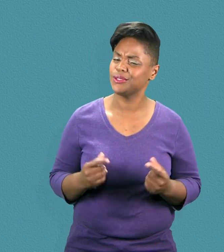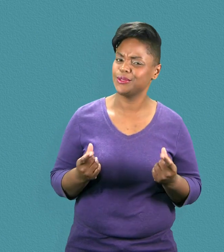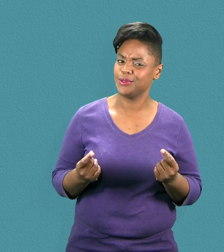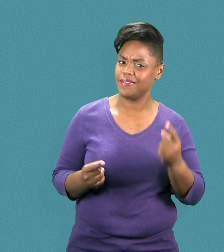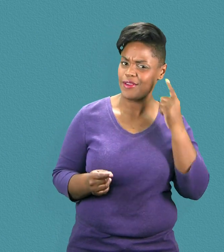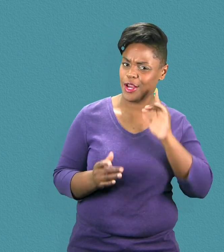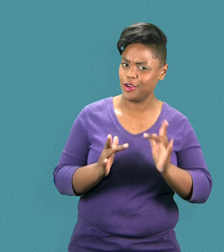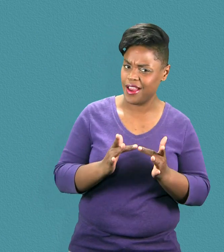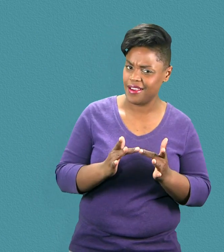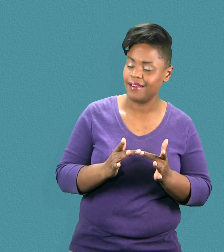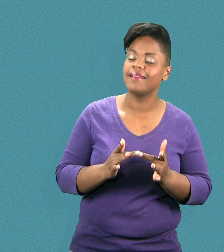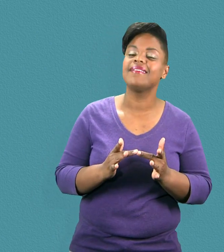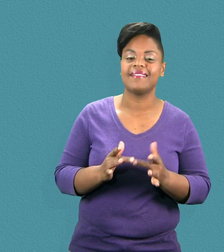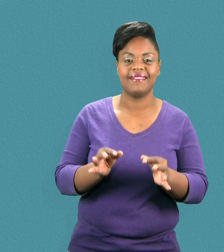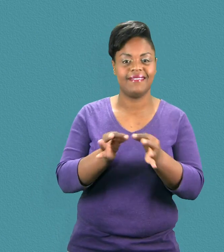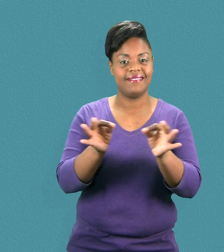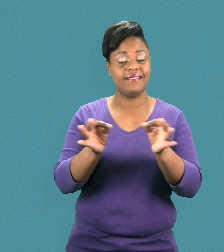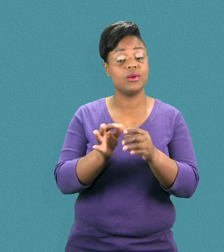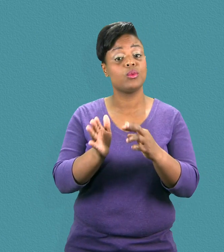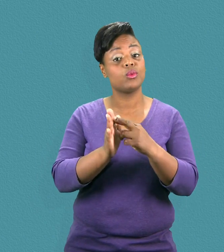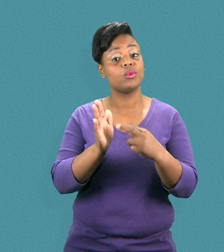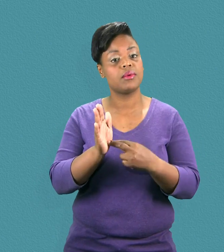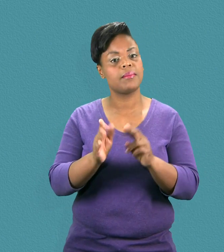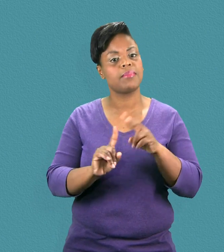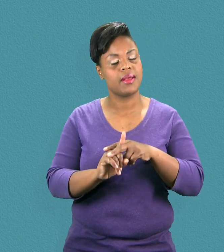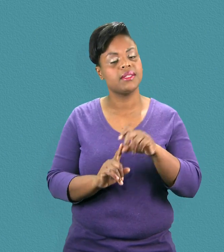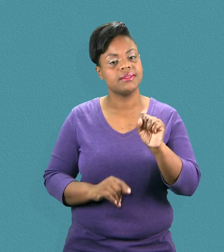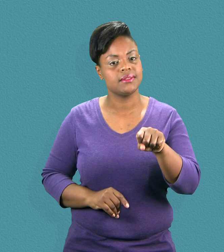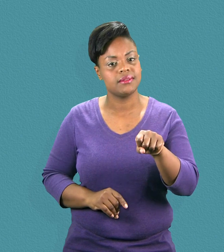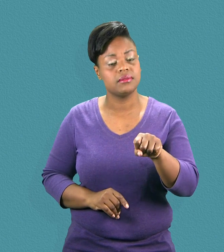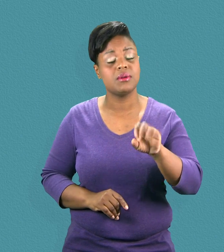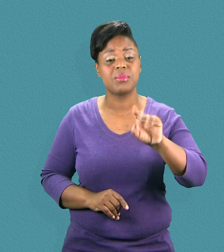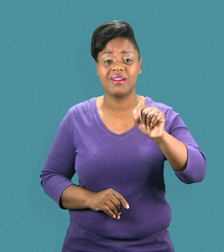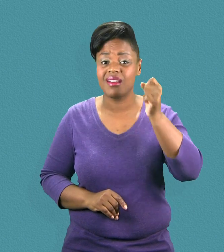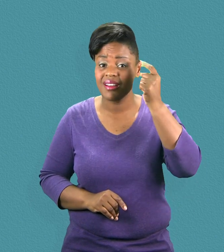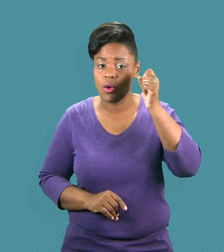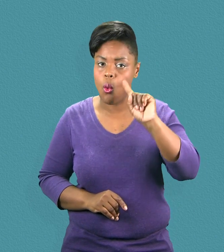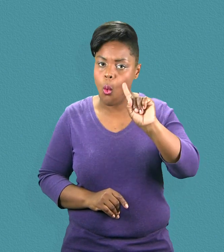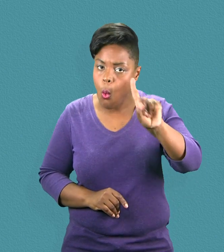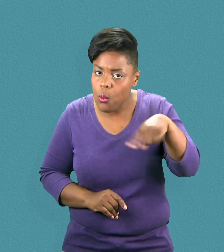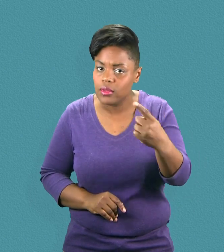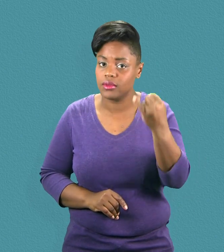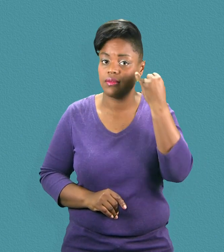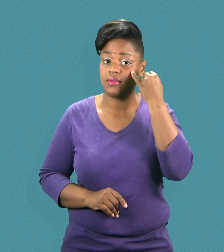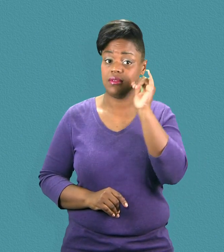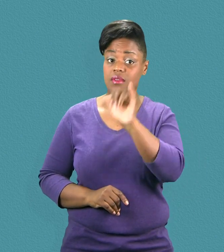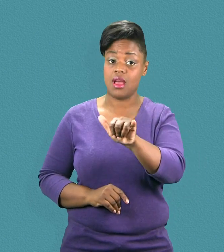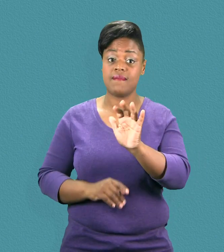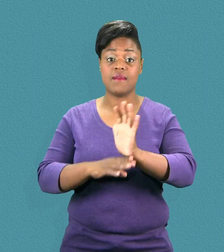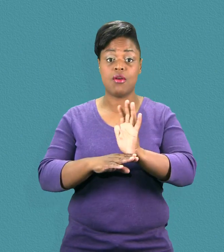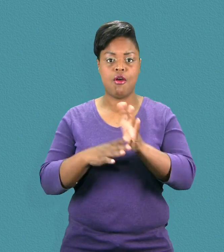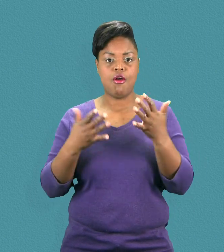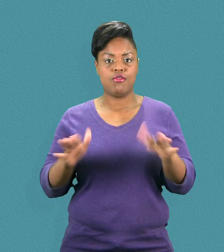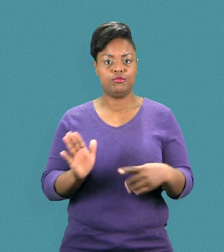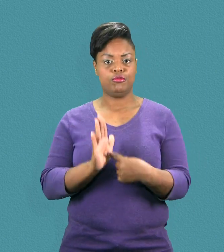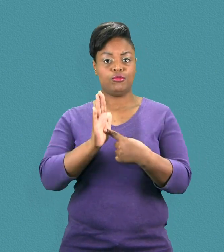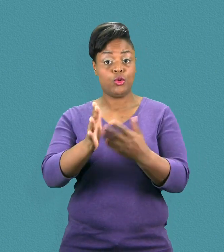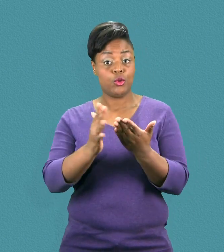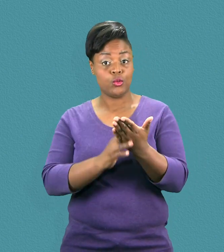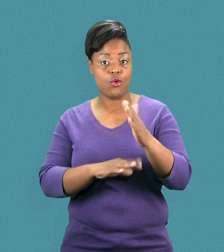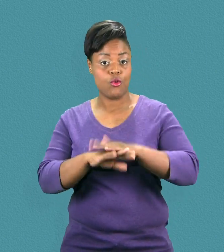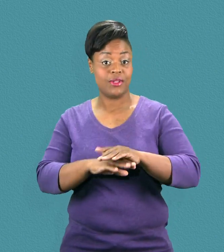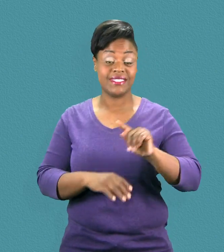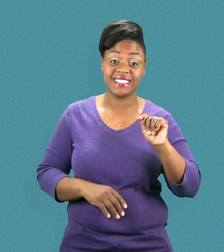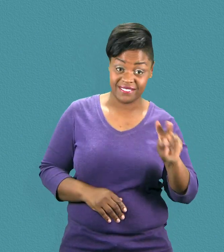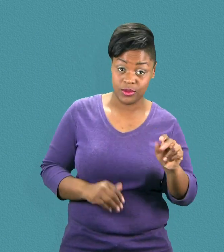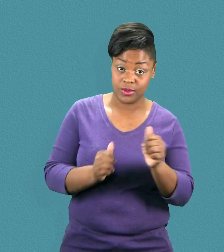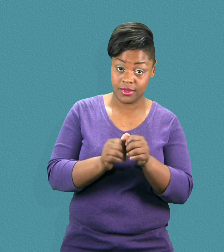For the Internet, the captioning rules apply only if the video program was shown on television